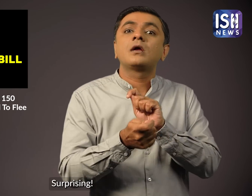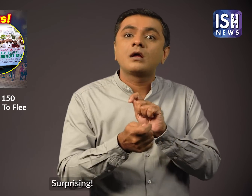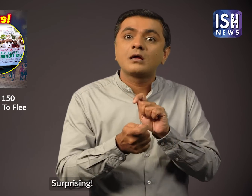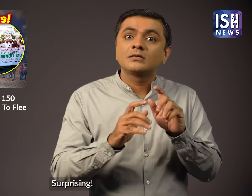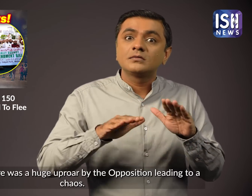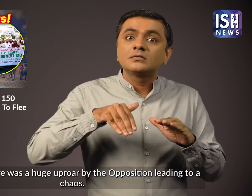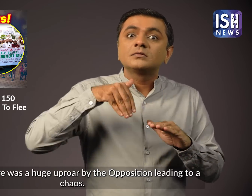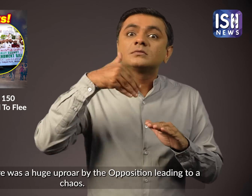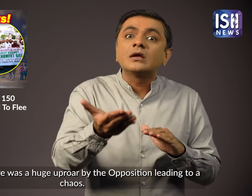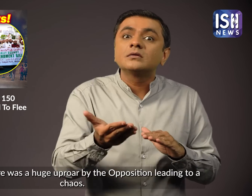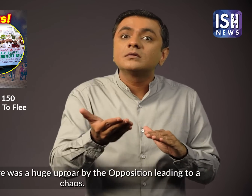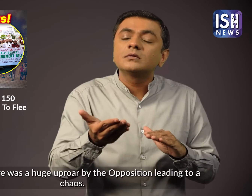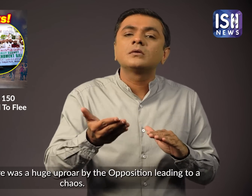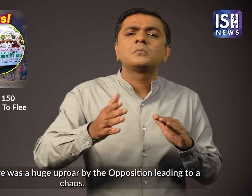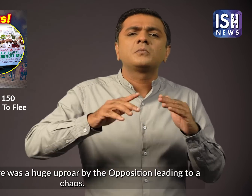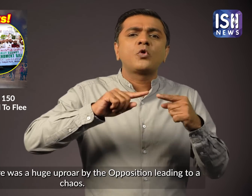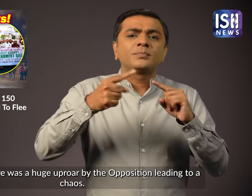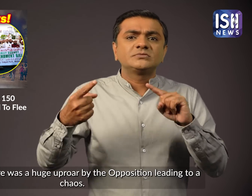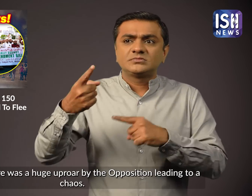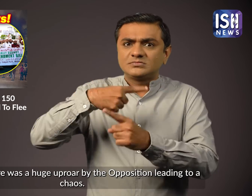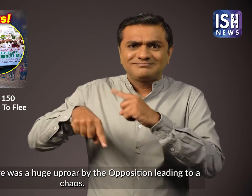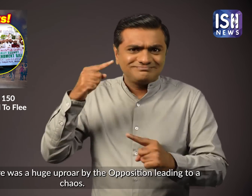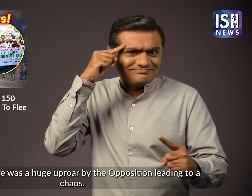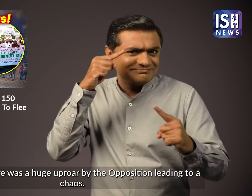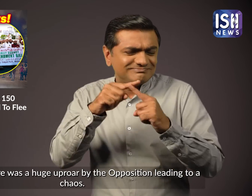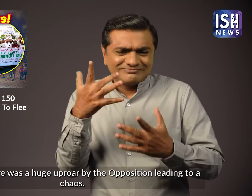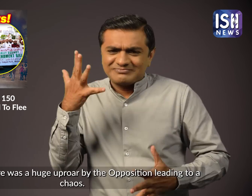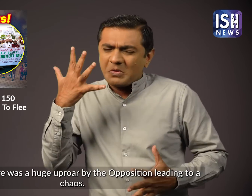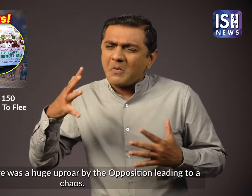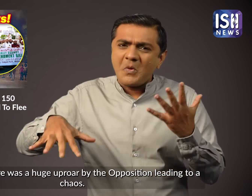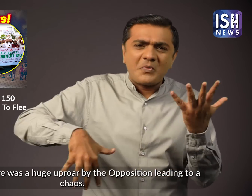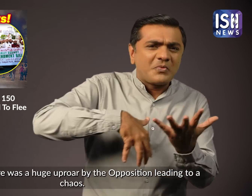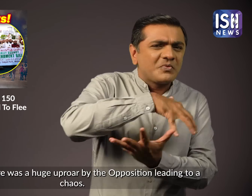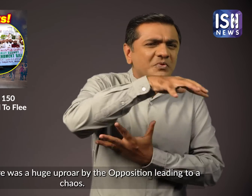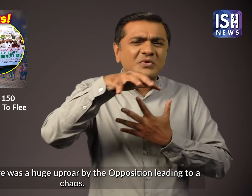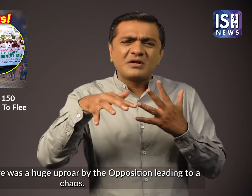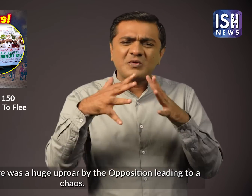Surprising! However, there was a huge uproar by the Opposition leading to a chaos.